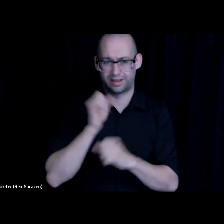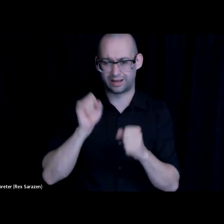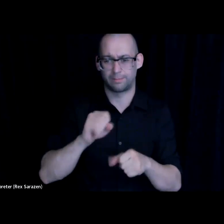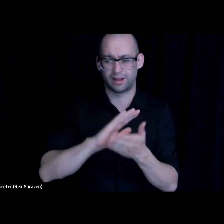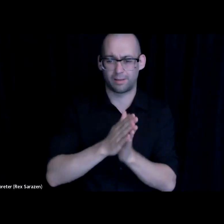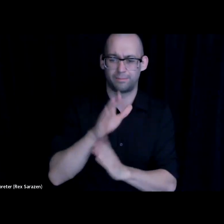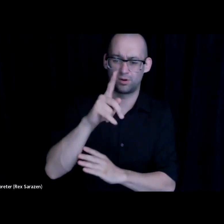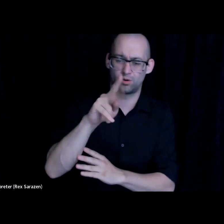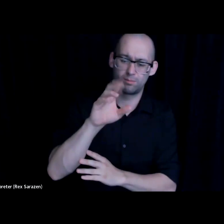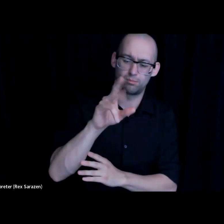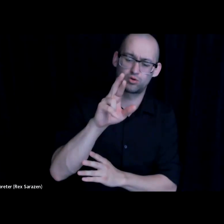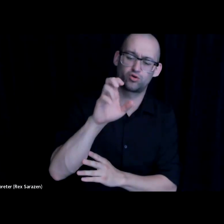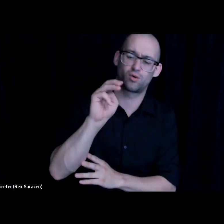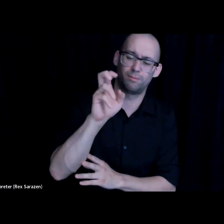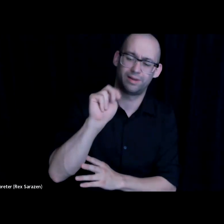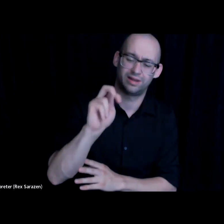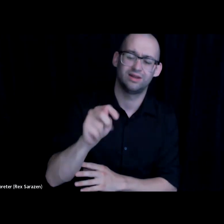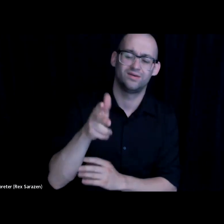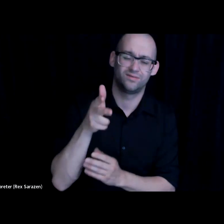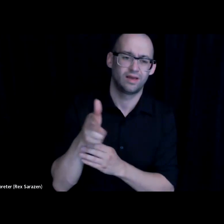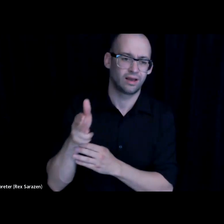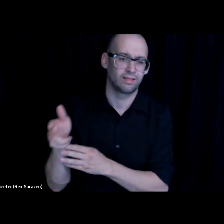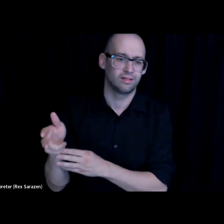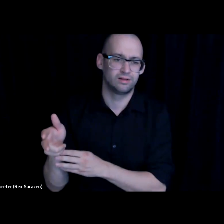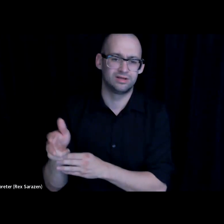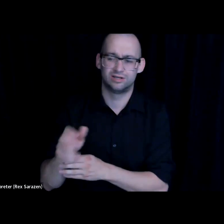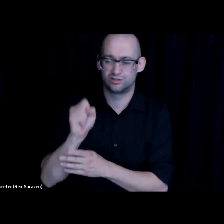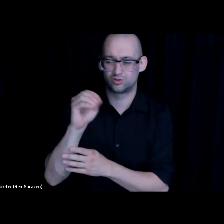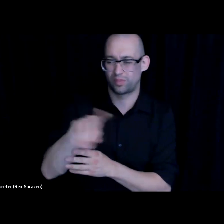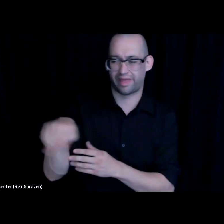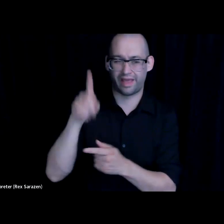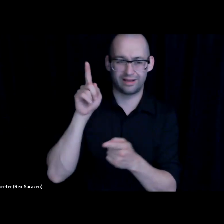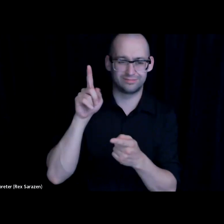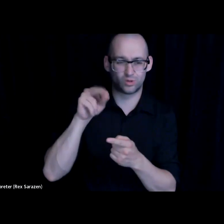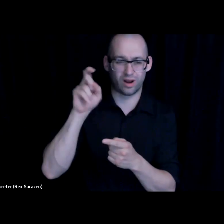hotspots to our school district, so they wouldn't be competing for those services. We were able